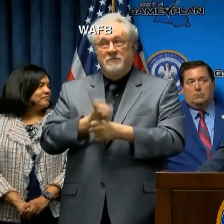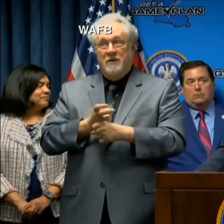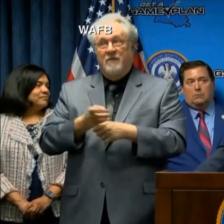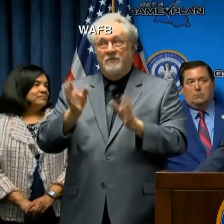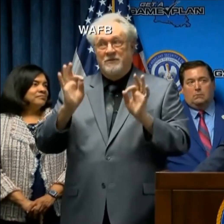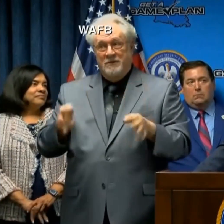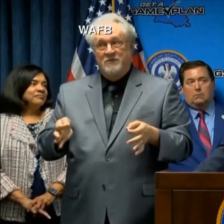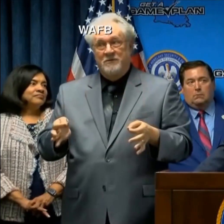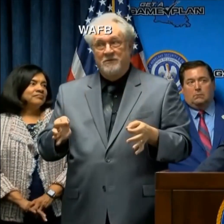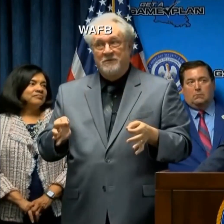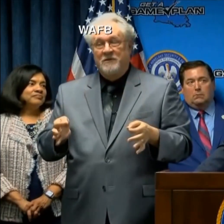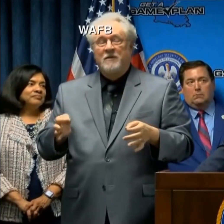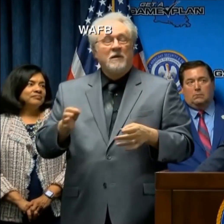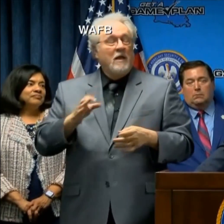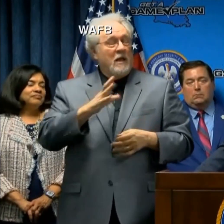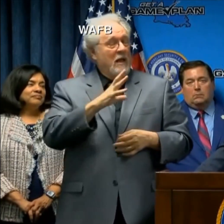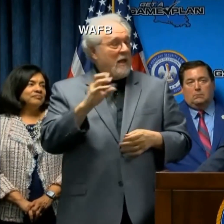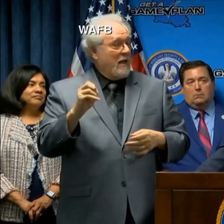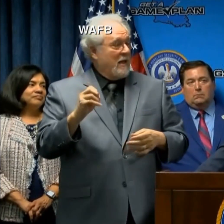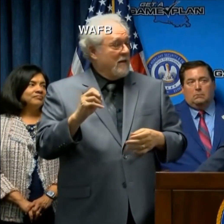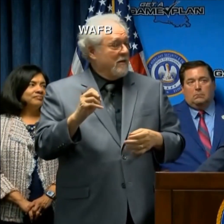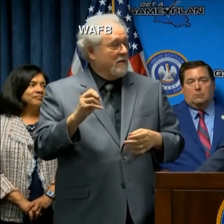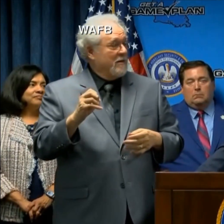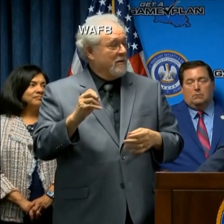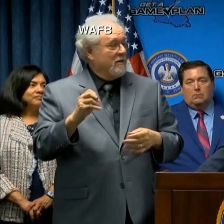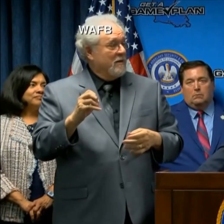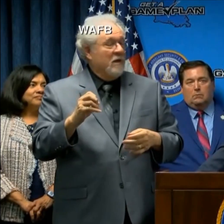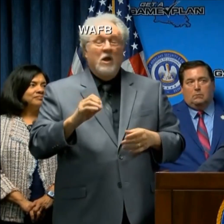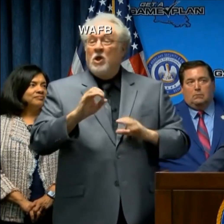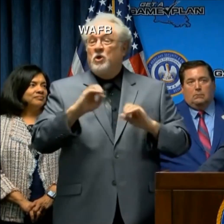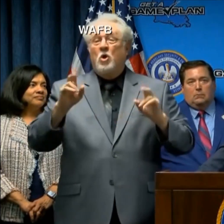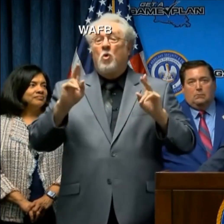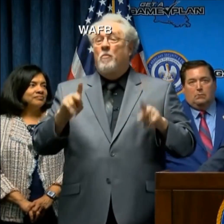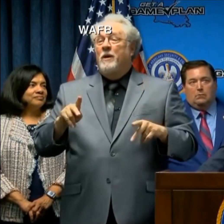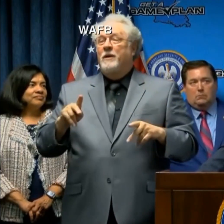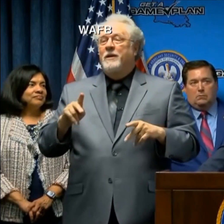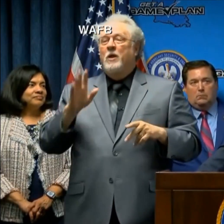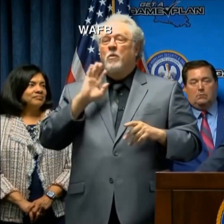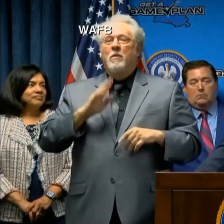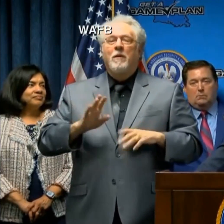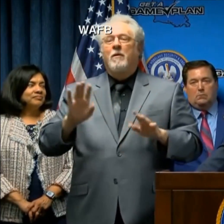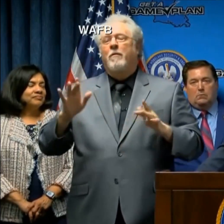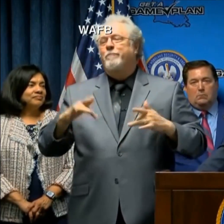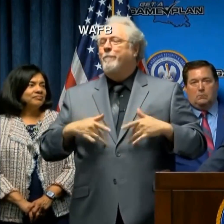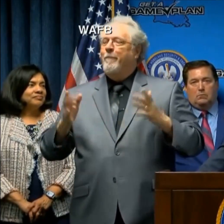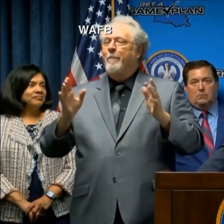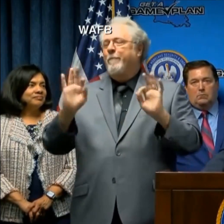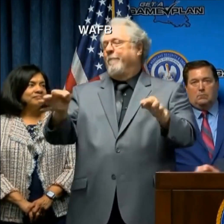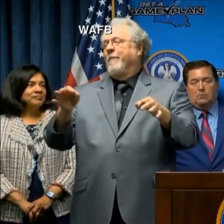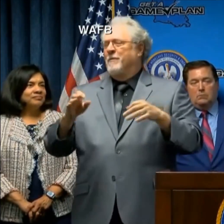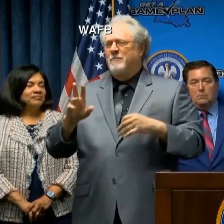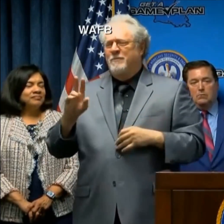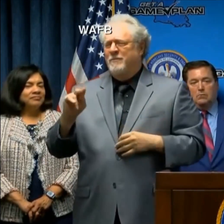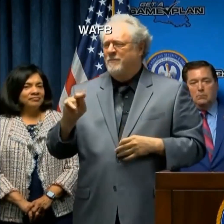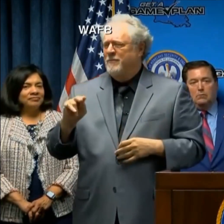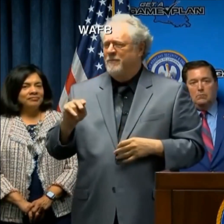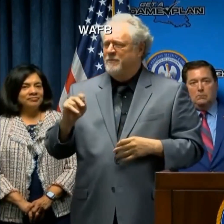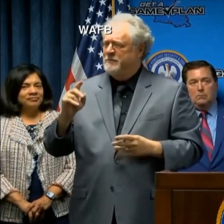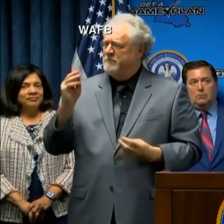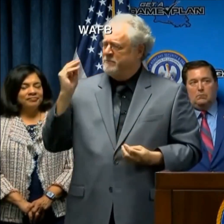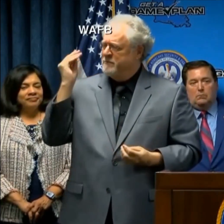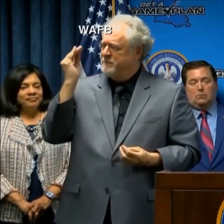make and you know nobody's going to do it lightly and you know and I guess the